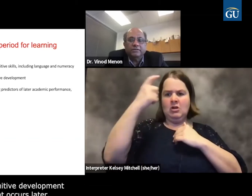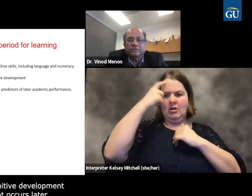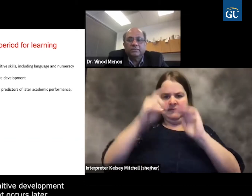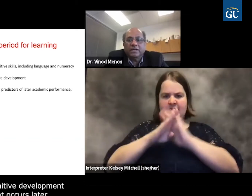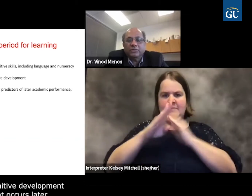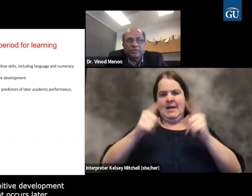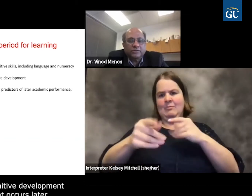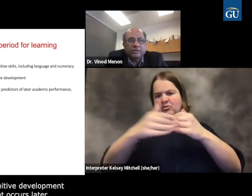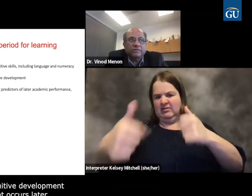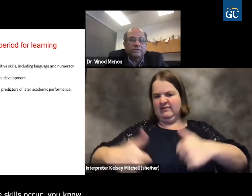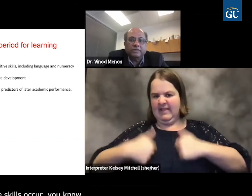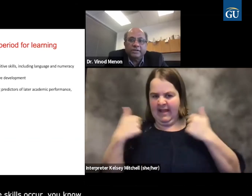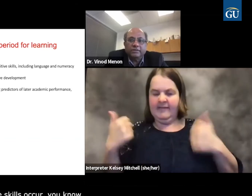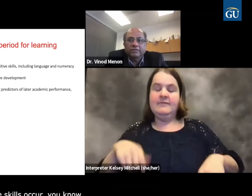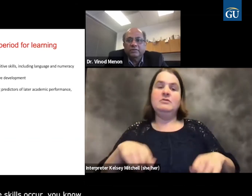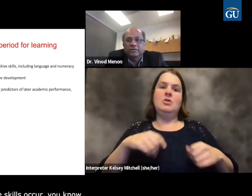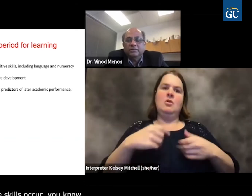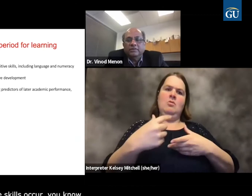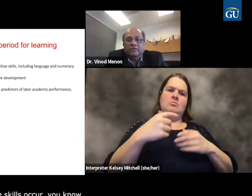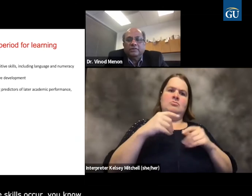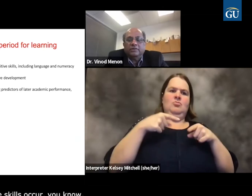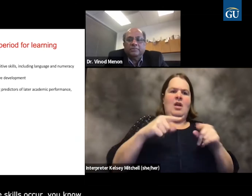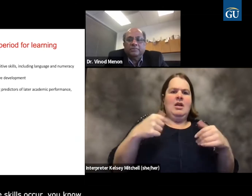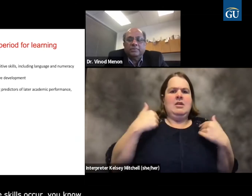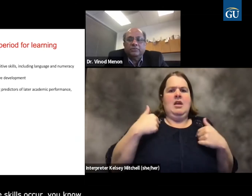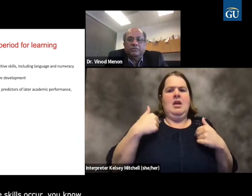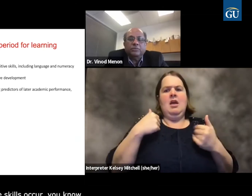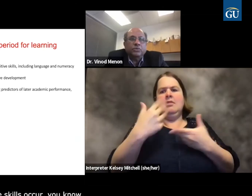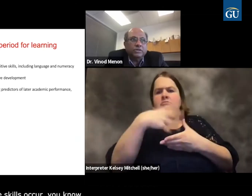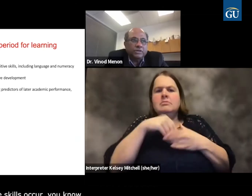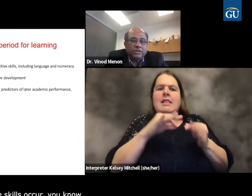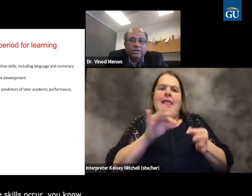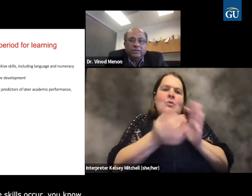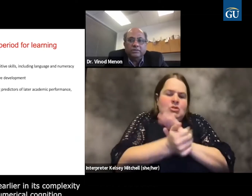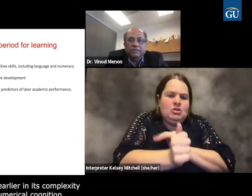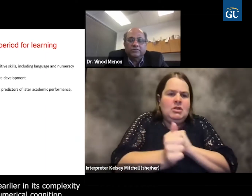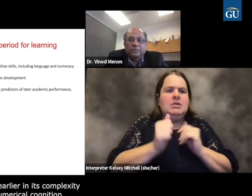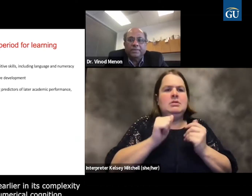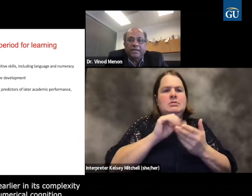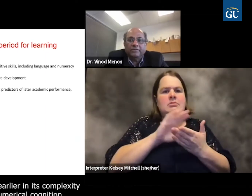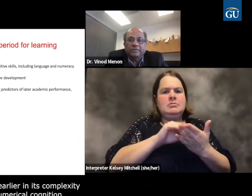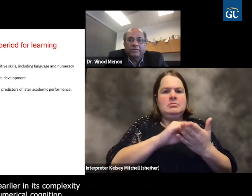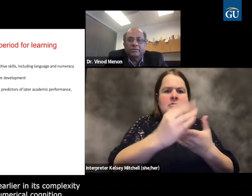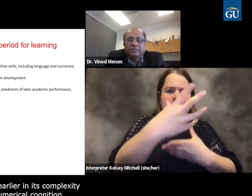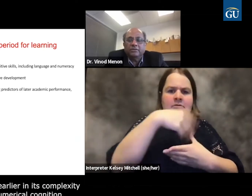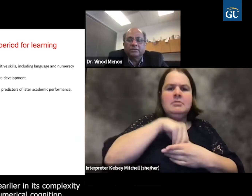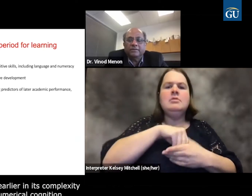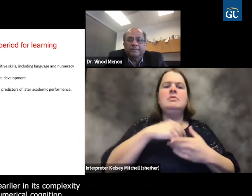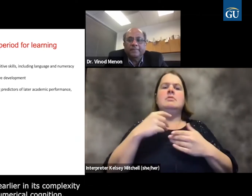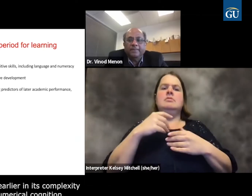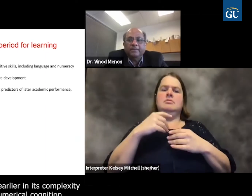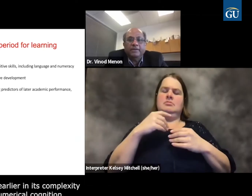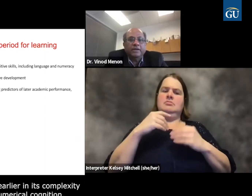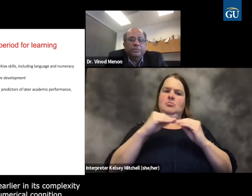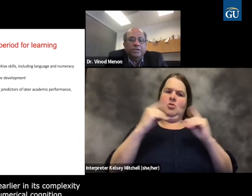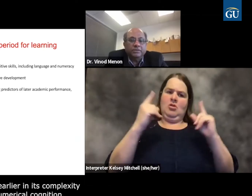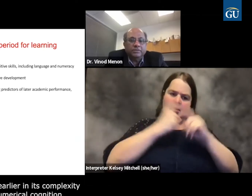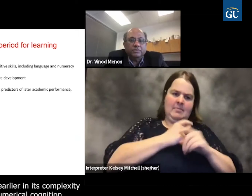that occurs later so language skills occurring uh you know somewhat earlier in its